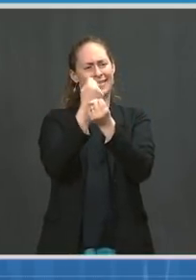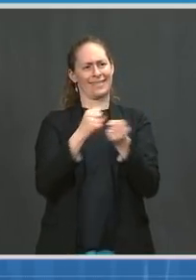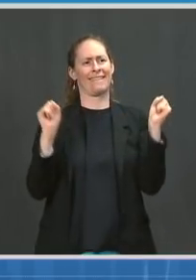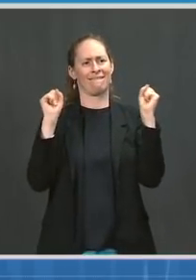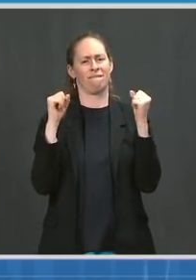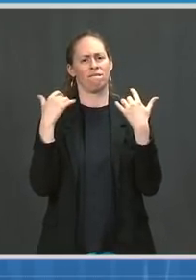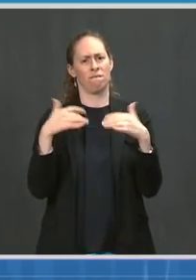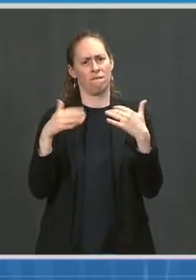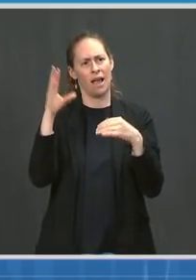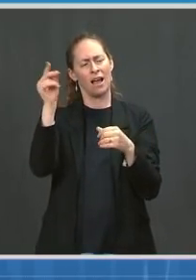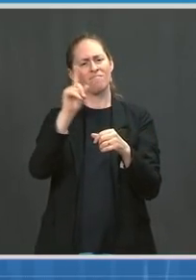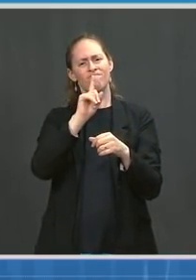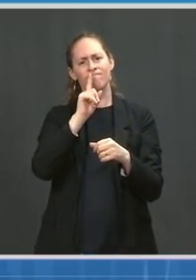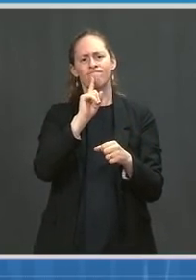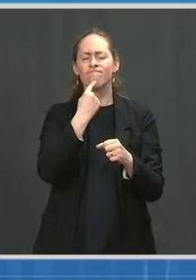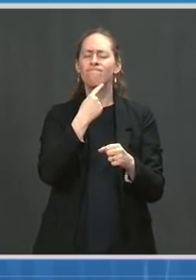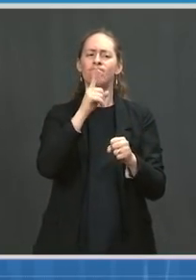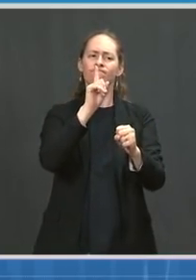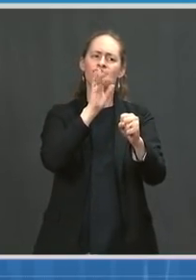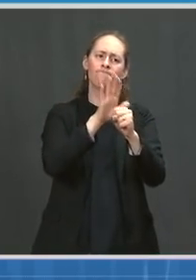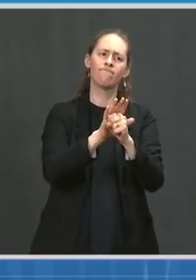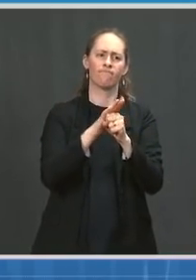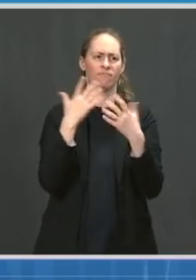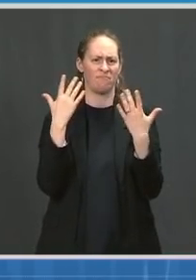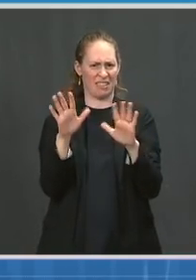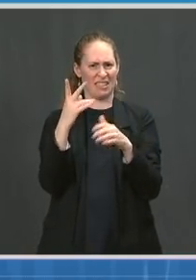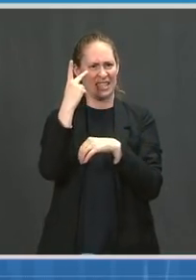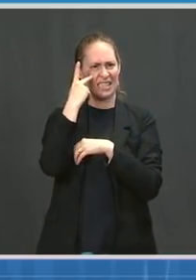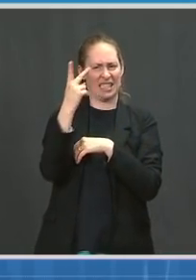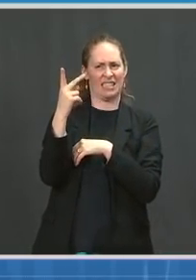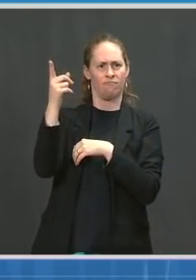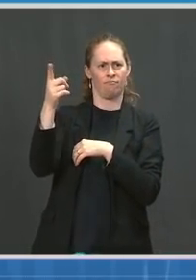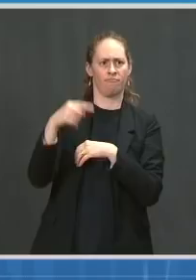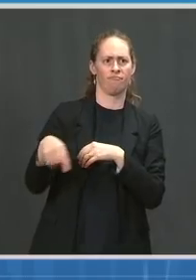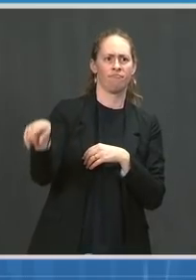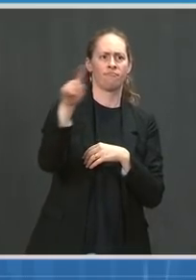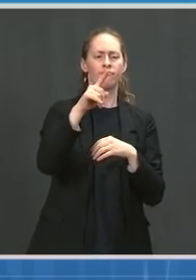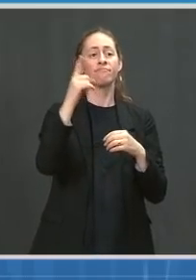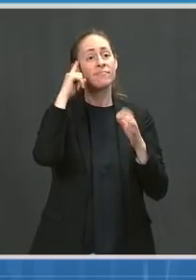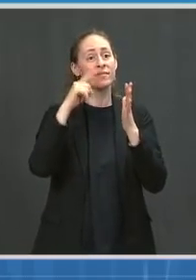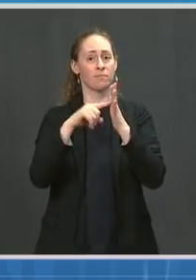And we're -- you know, we're already hearing from leaders -- and, Dr. Fauci, you should comment on this --